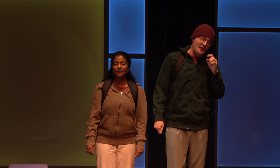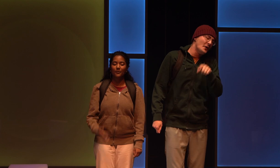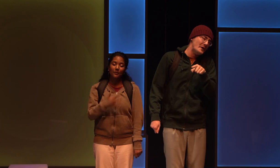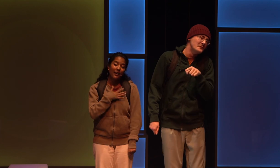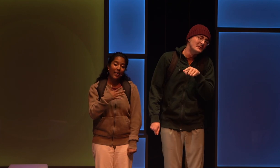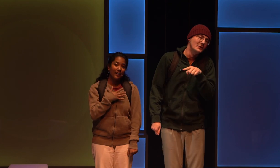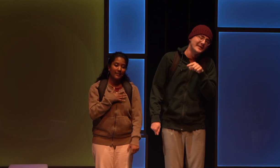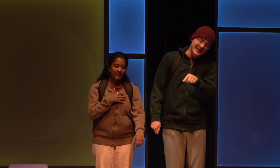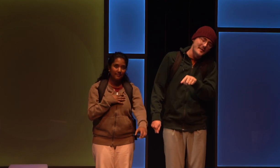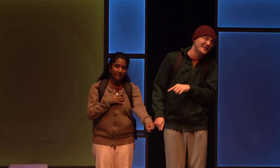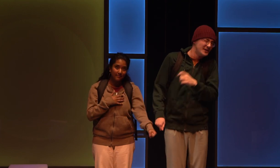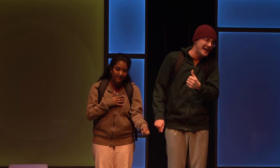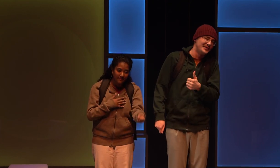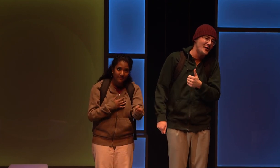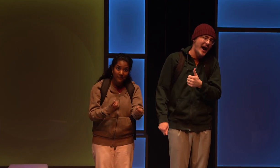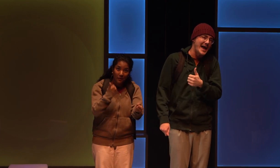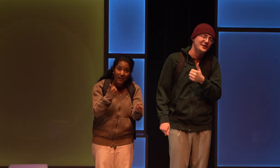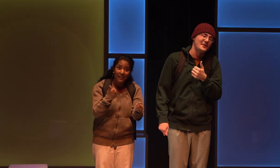I think I will take a basket, if that's okay. Could